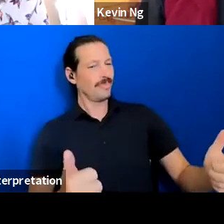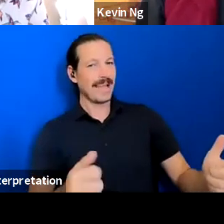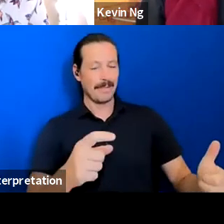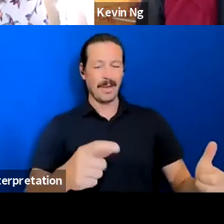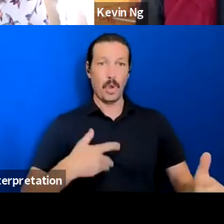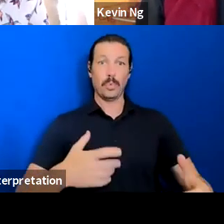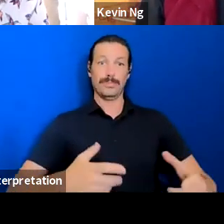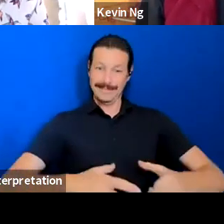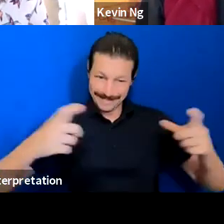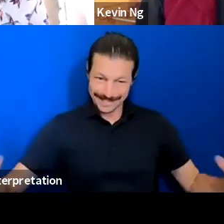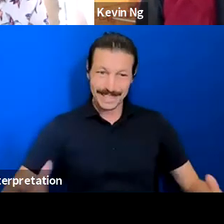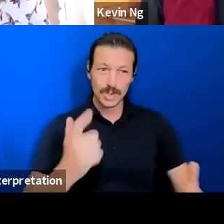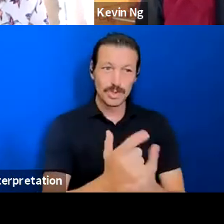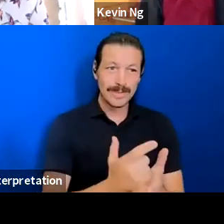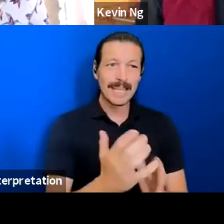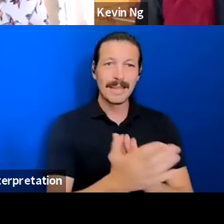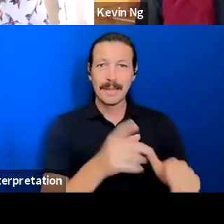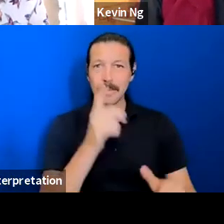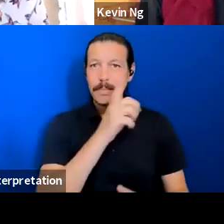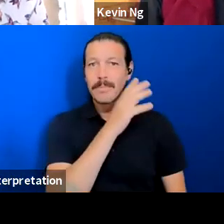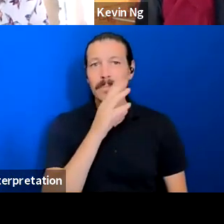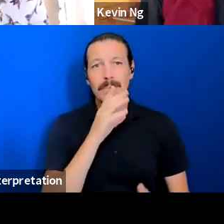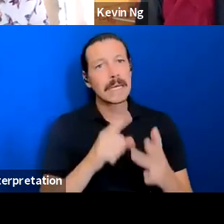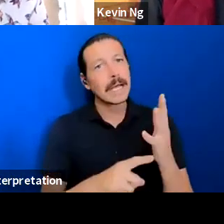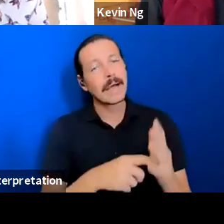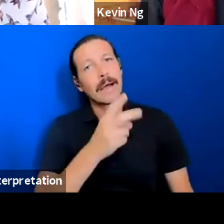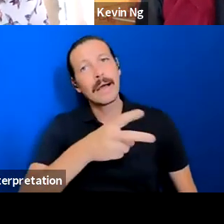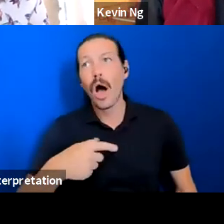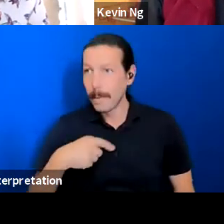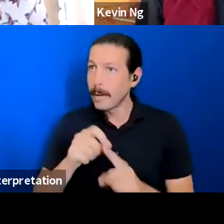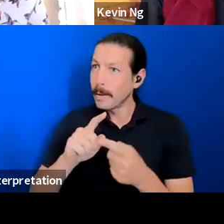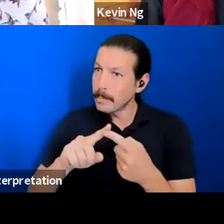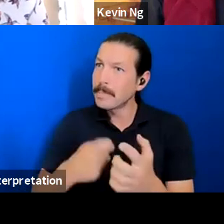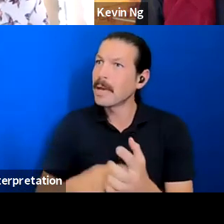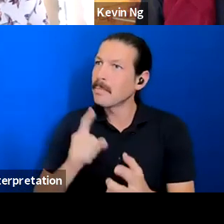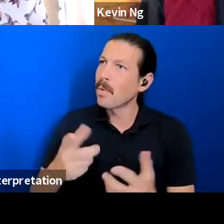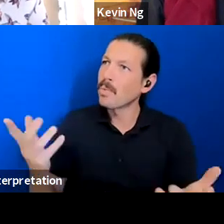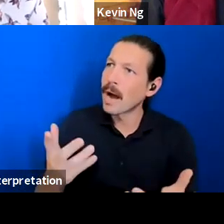to assess. And I think I did see a question just sort of pop up about how many times people need